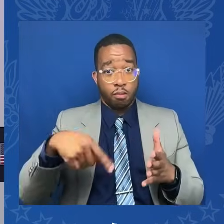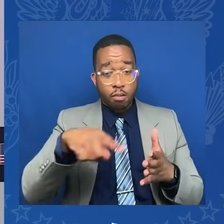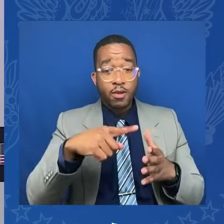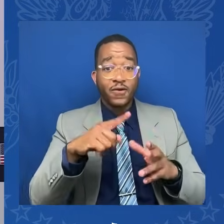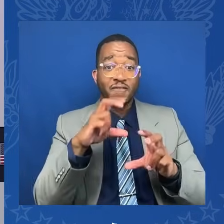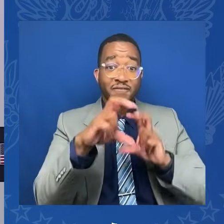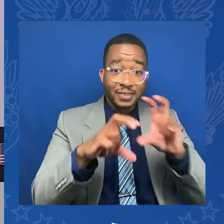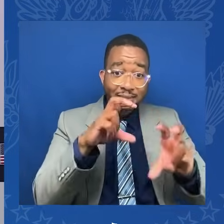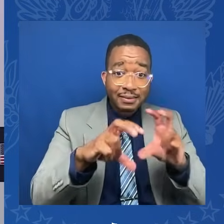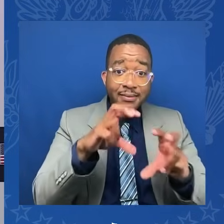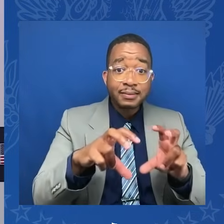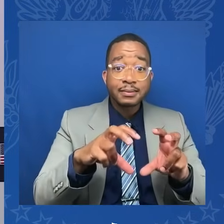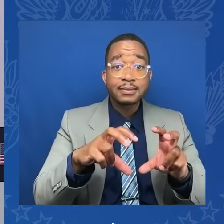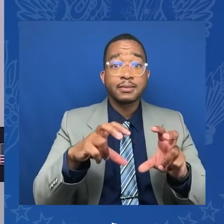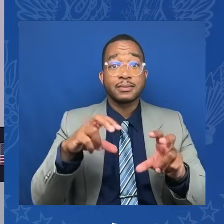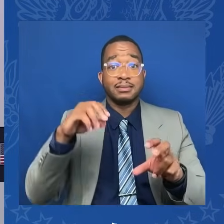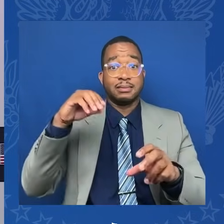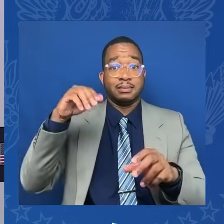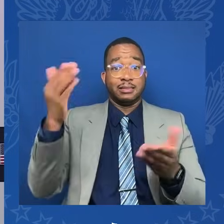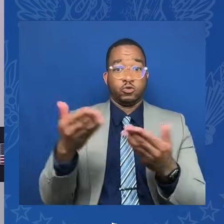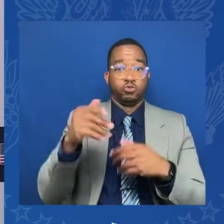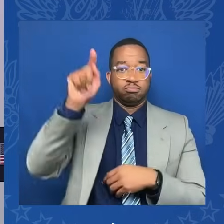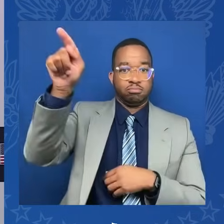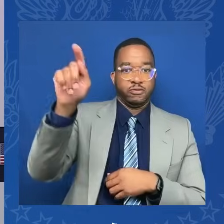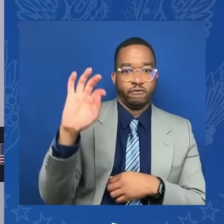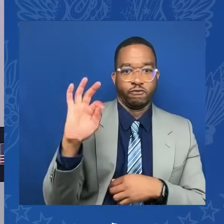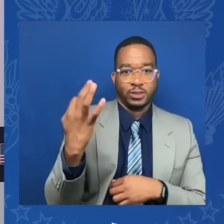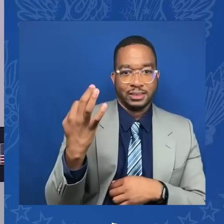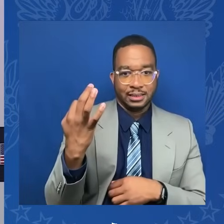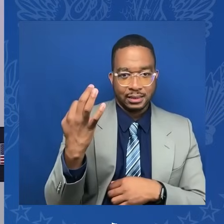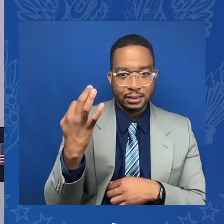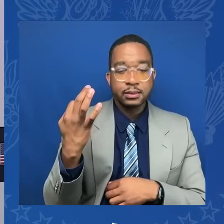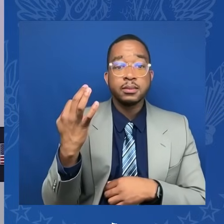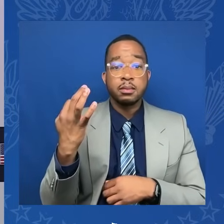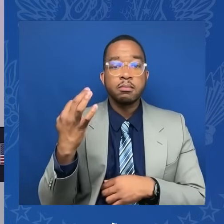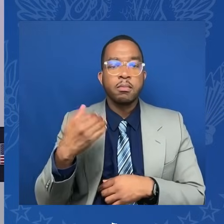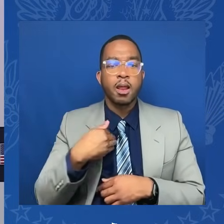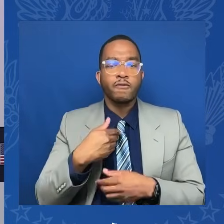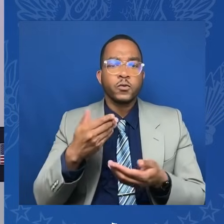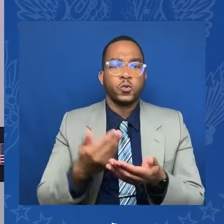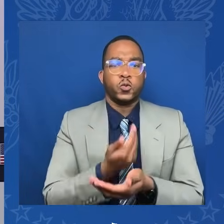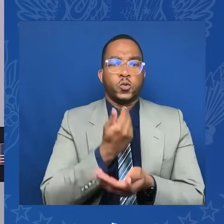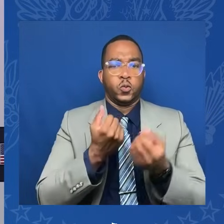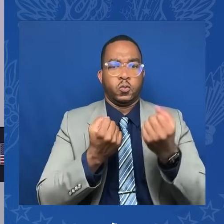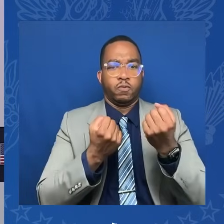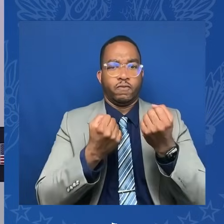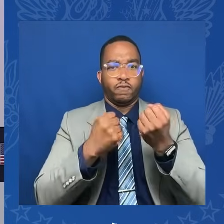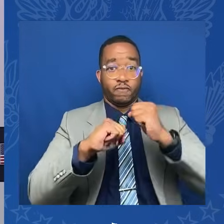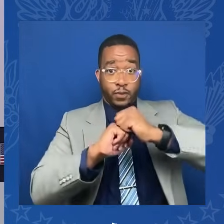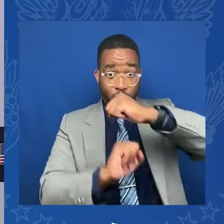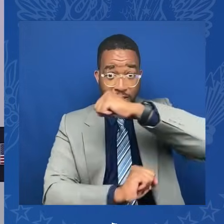France will start a new foundation worth 100 million euros to promote university exchanges